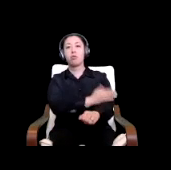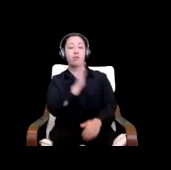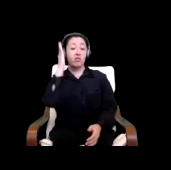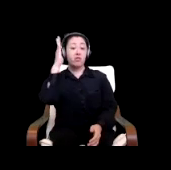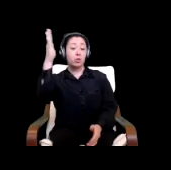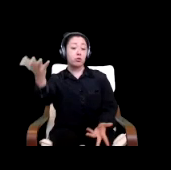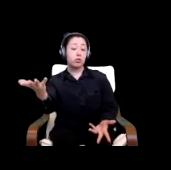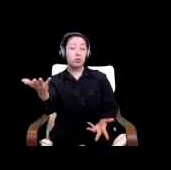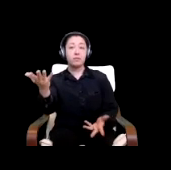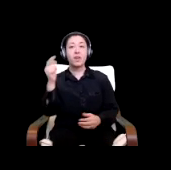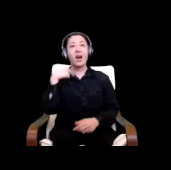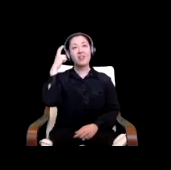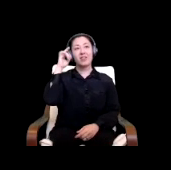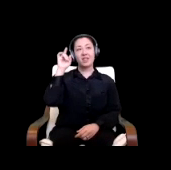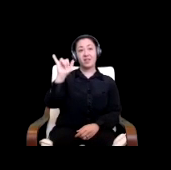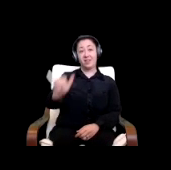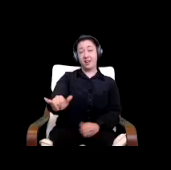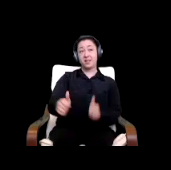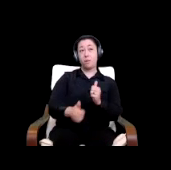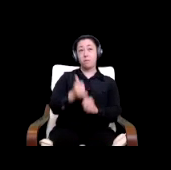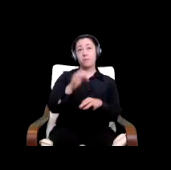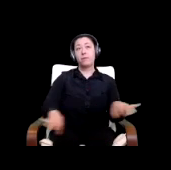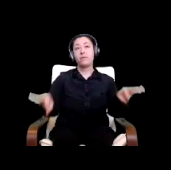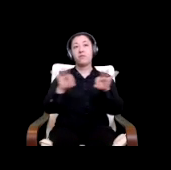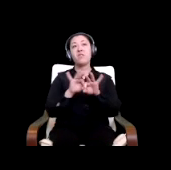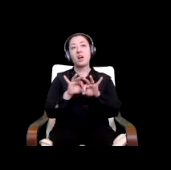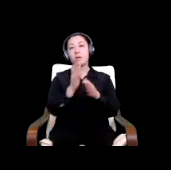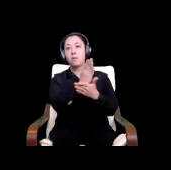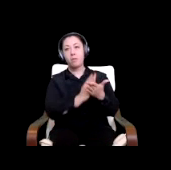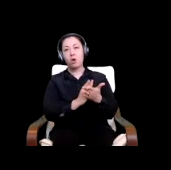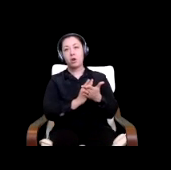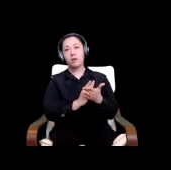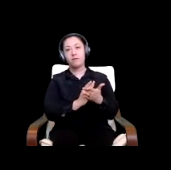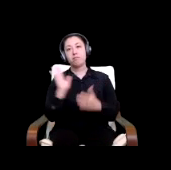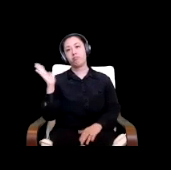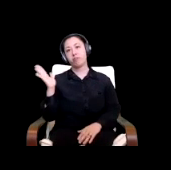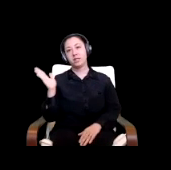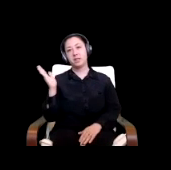is the most valuable part for me in doing these presentations is establishing different